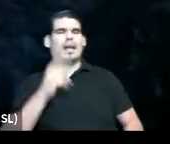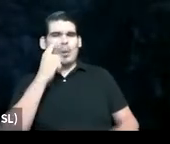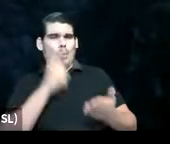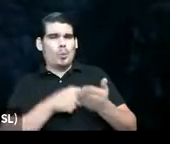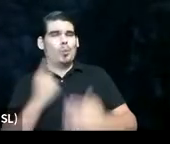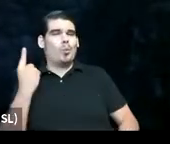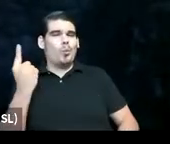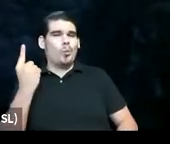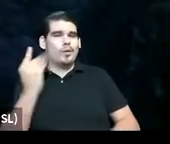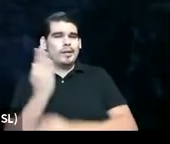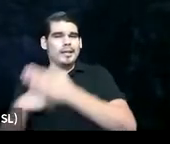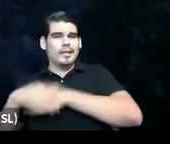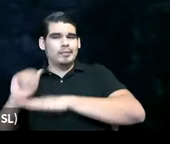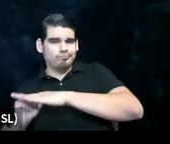It's now gone. I believe was Franly, though.